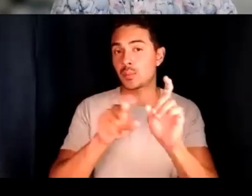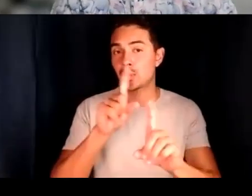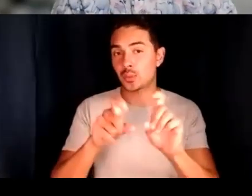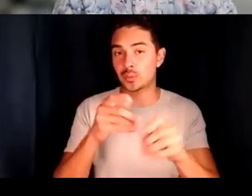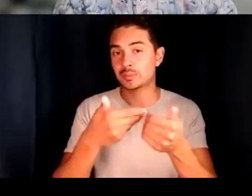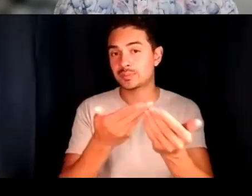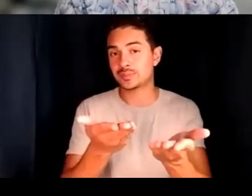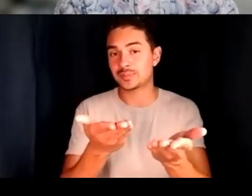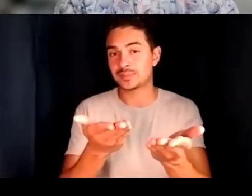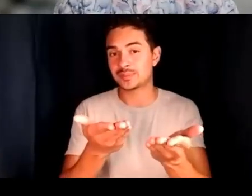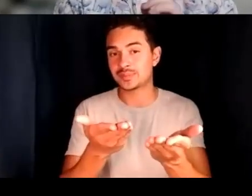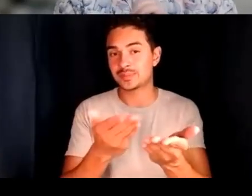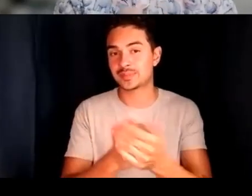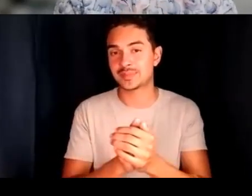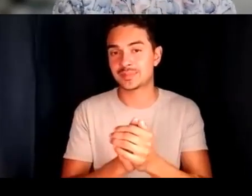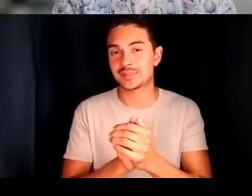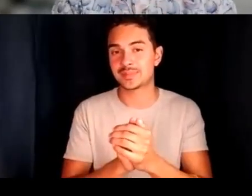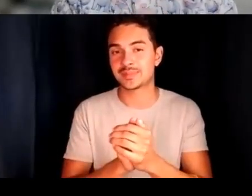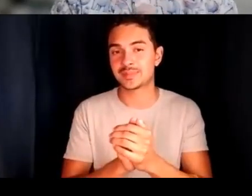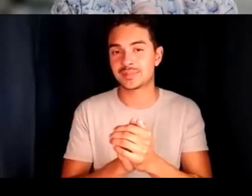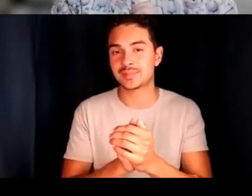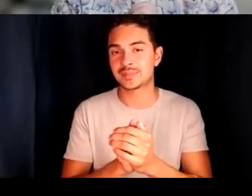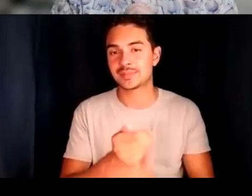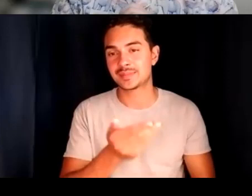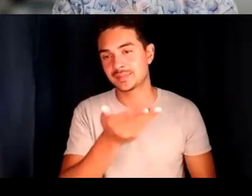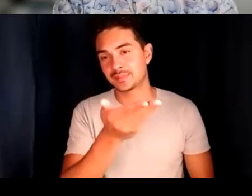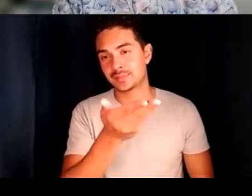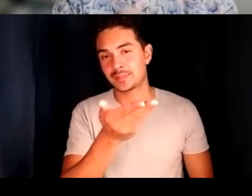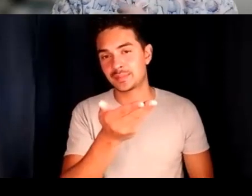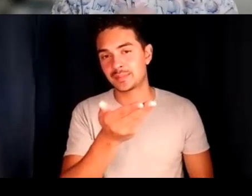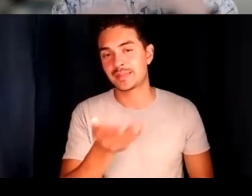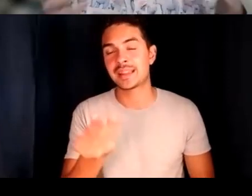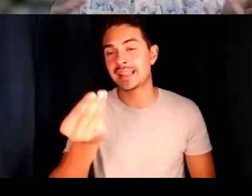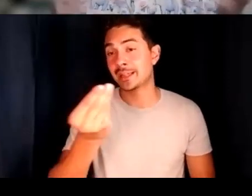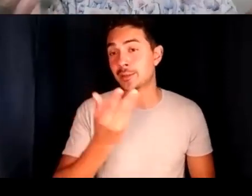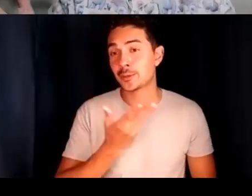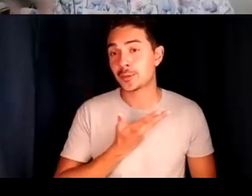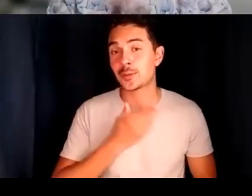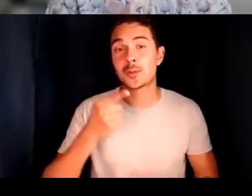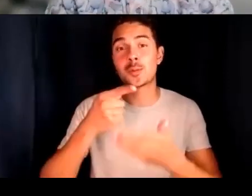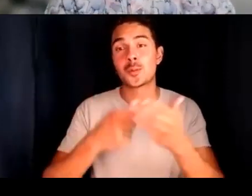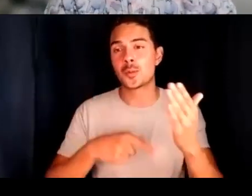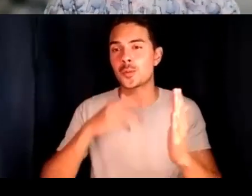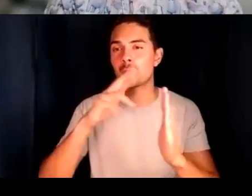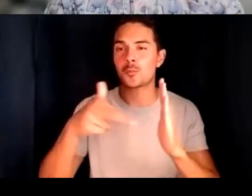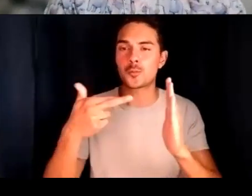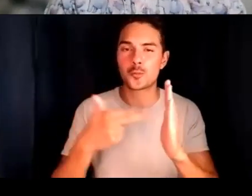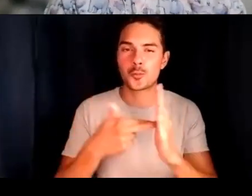and you should have access to it on your screen, and let us know what role or roles bring you here today.